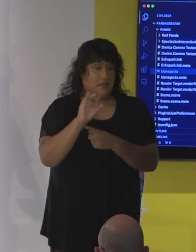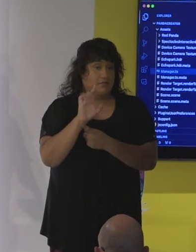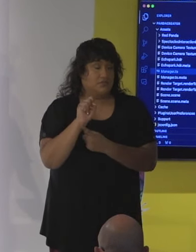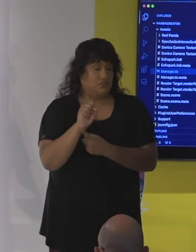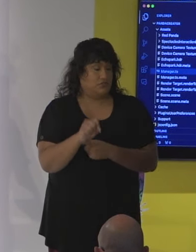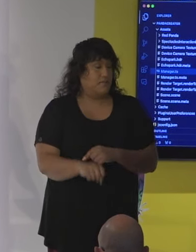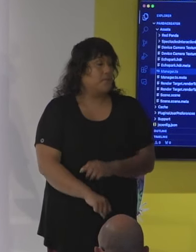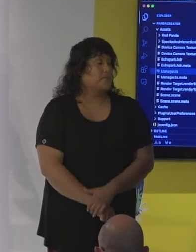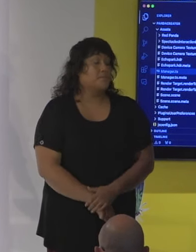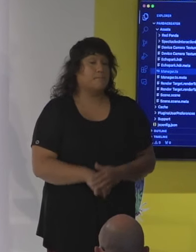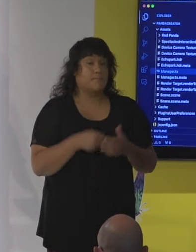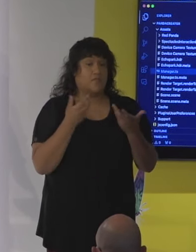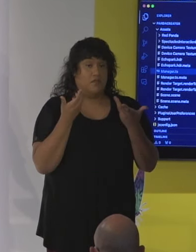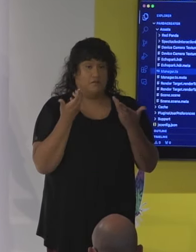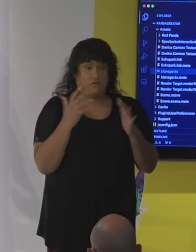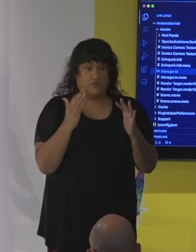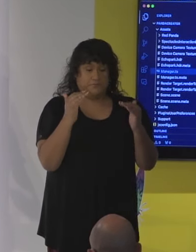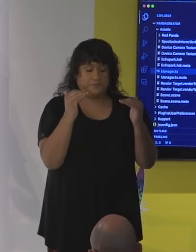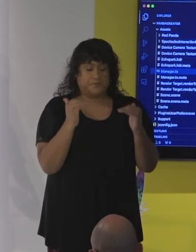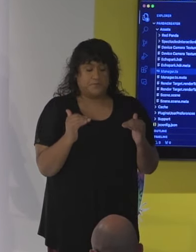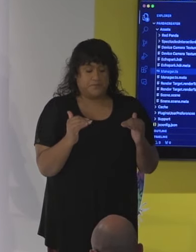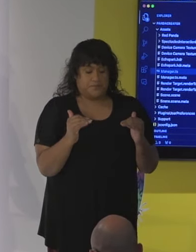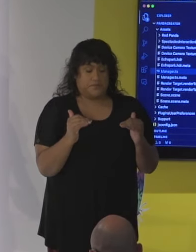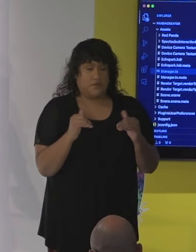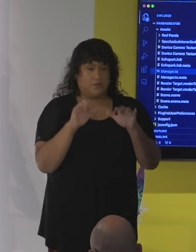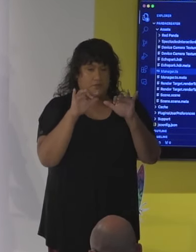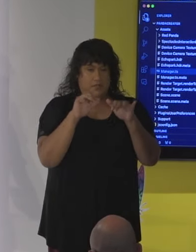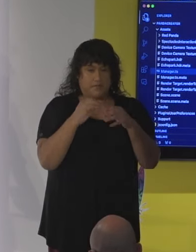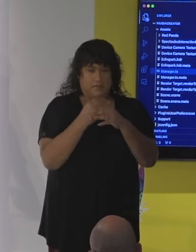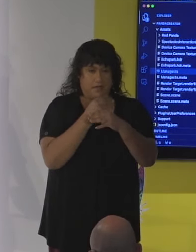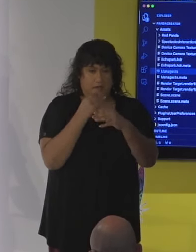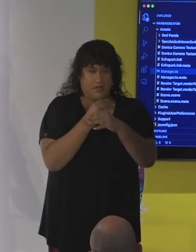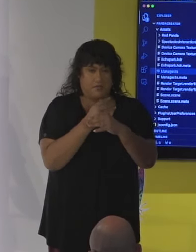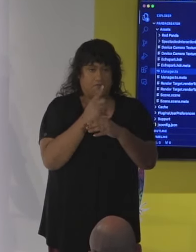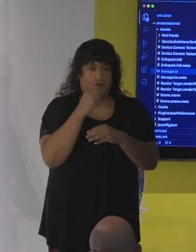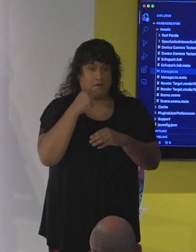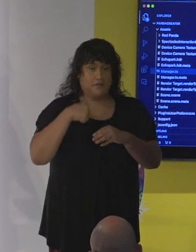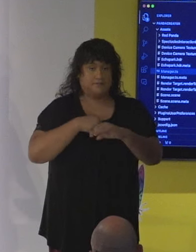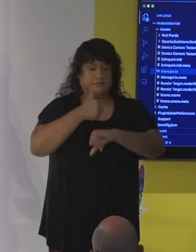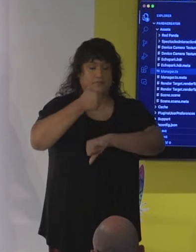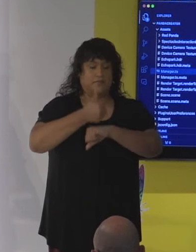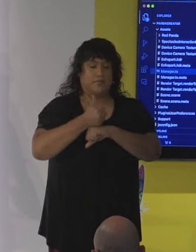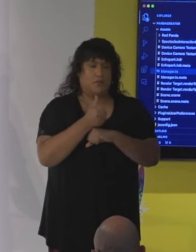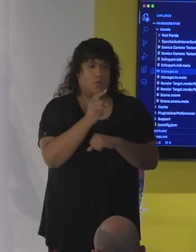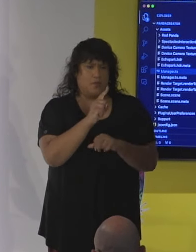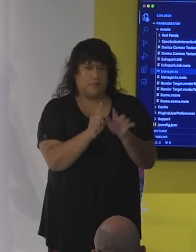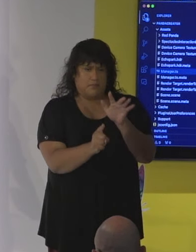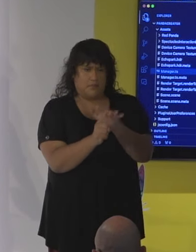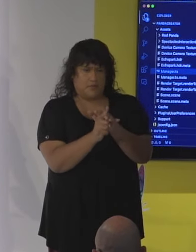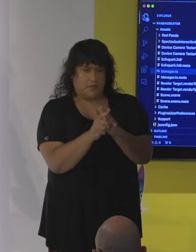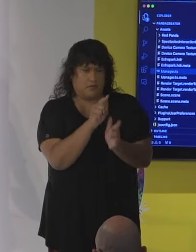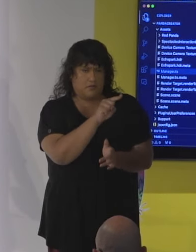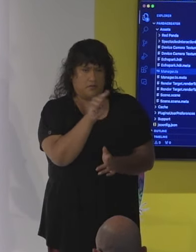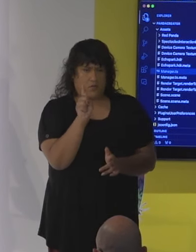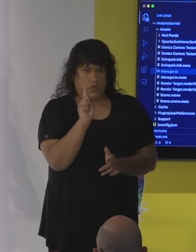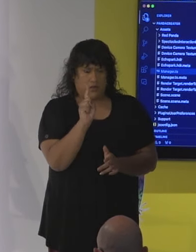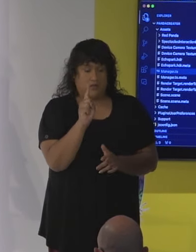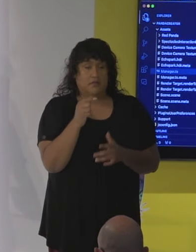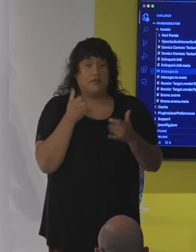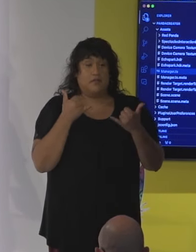And then, let's write the math in order to calculate where to spawn it. So, let's do get spawn point.